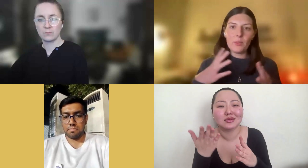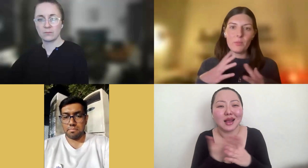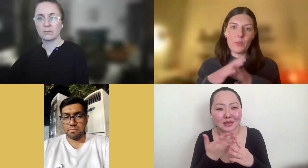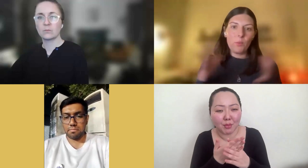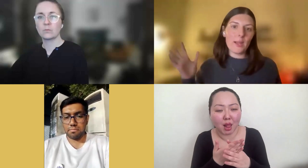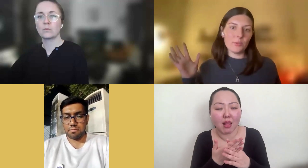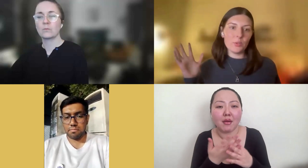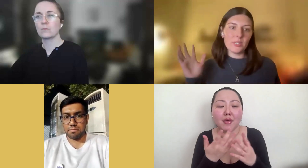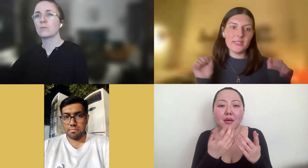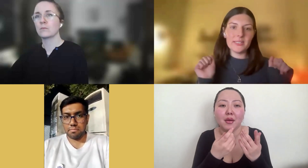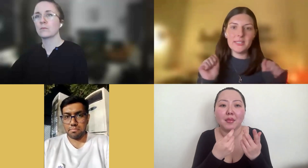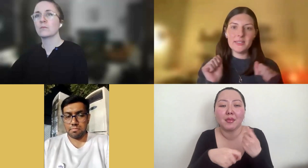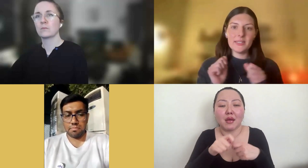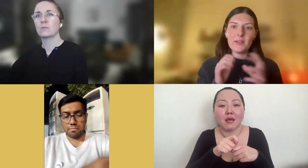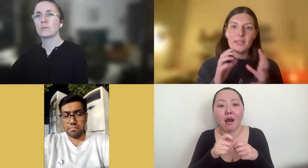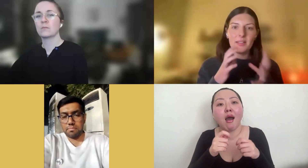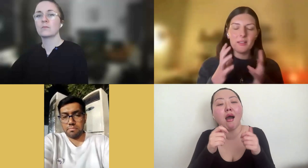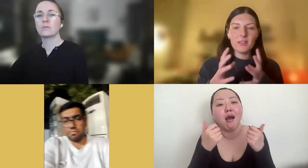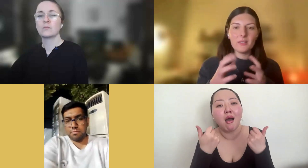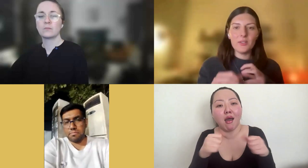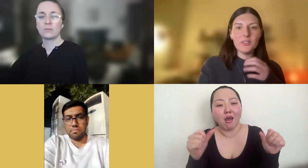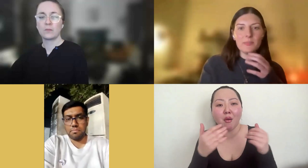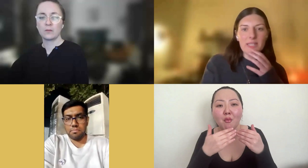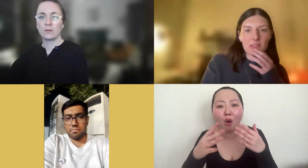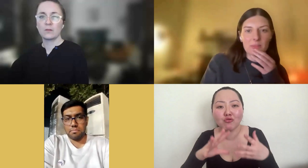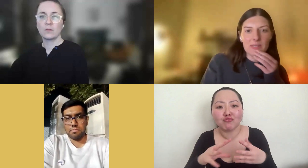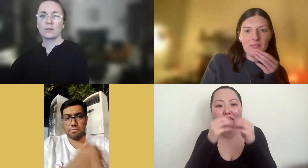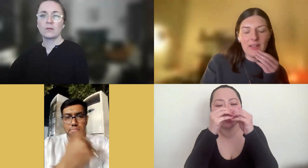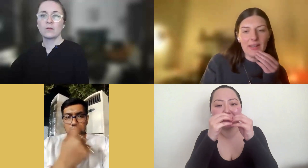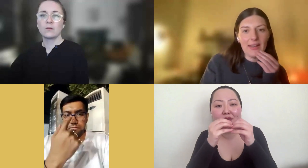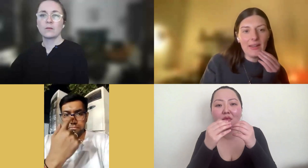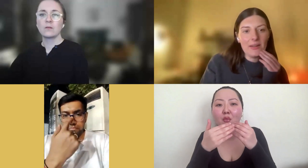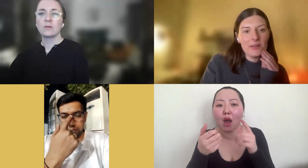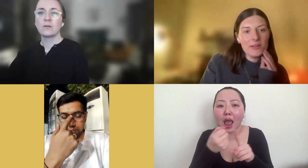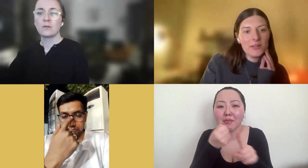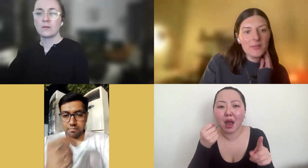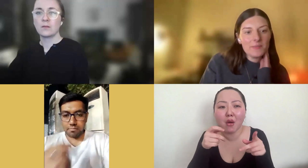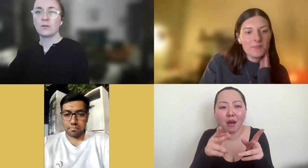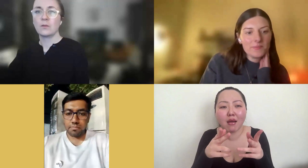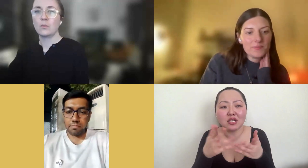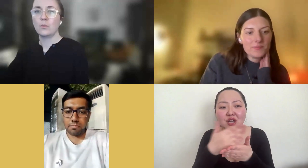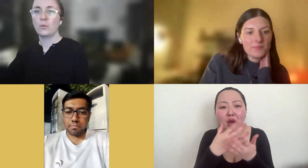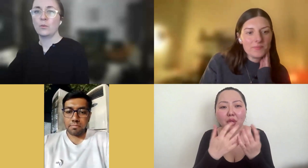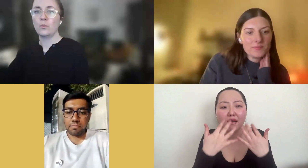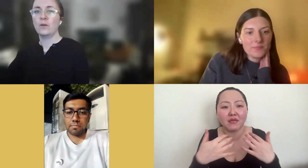sharing it with wider audiences? Is there anything you can speak to specifically?